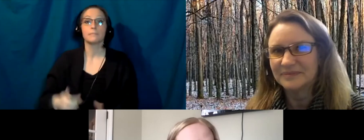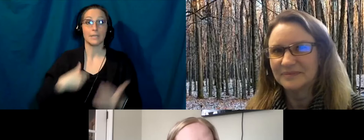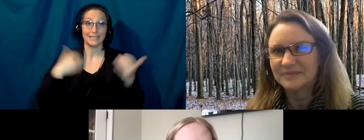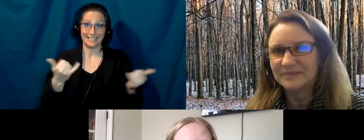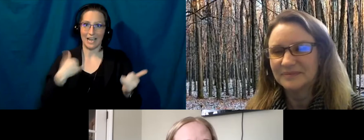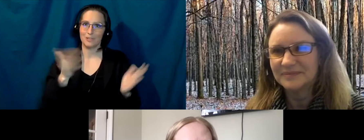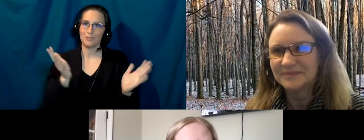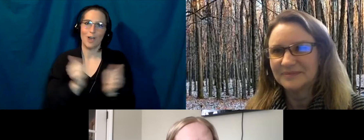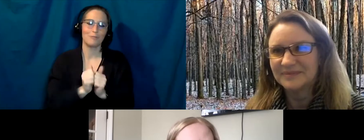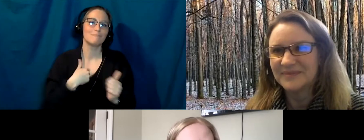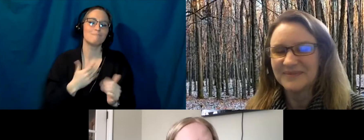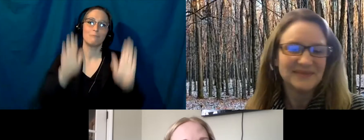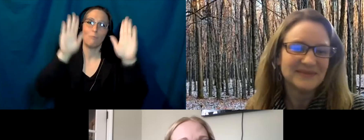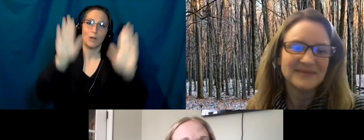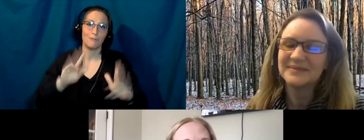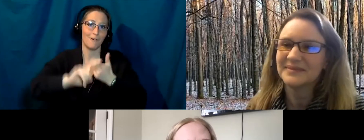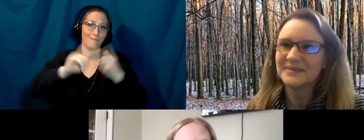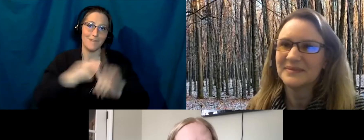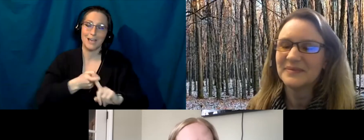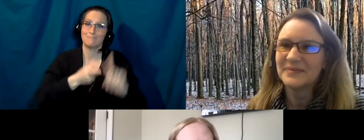of mine, Andrea Simon and Andrea, would